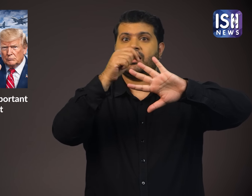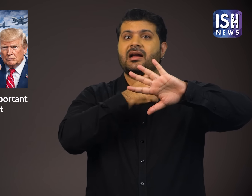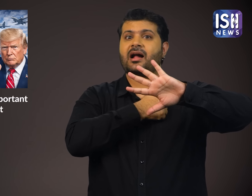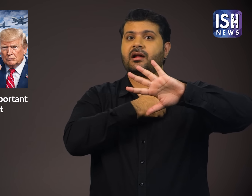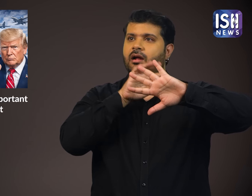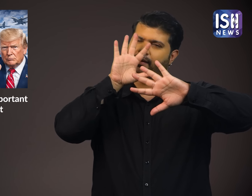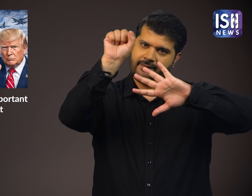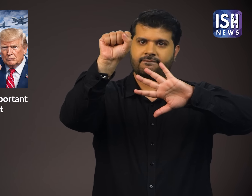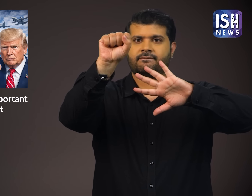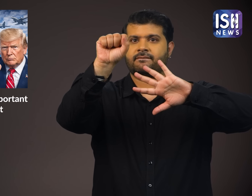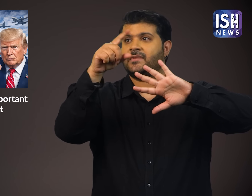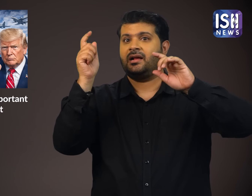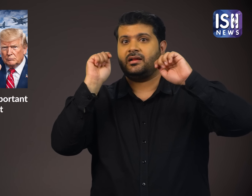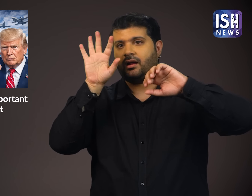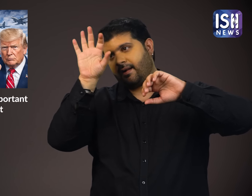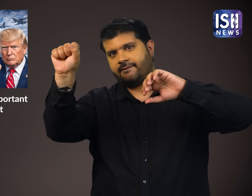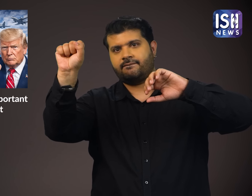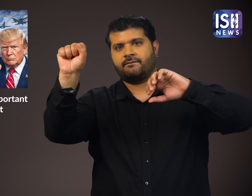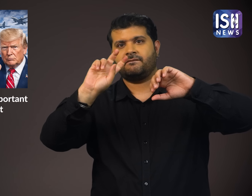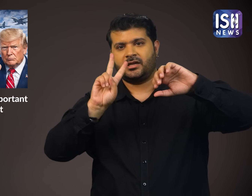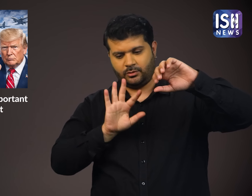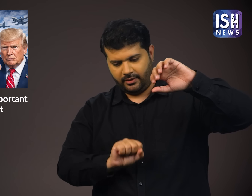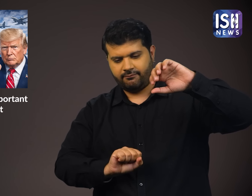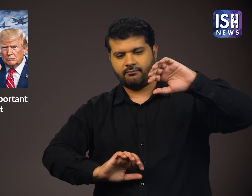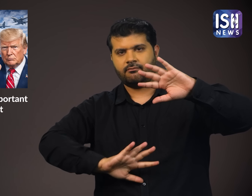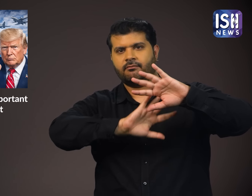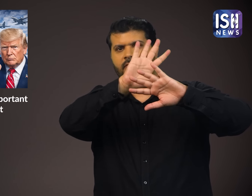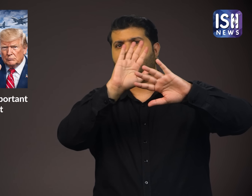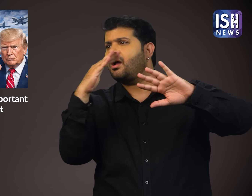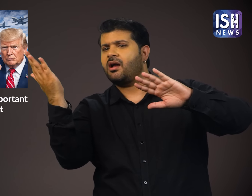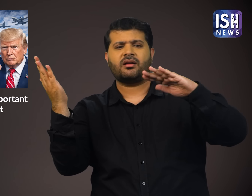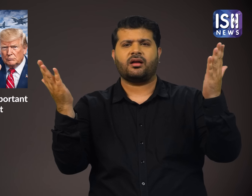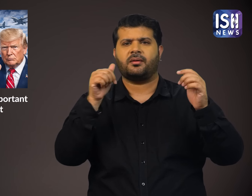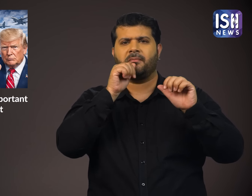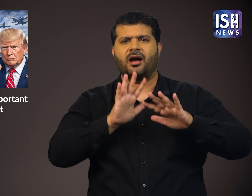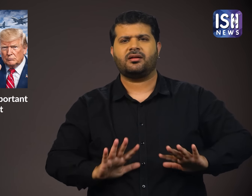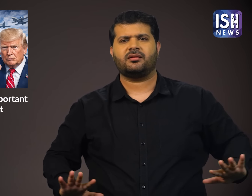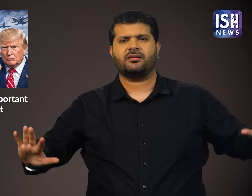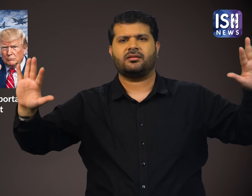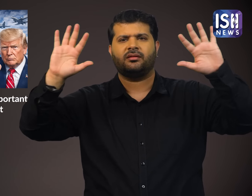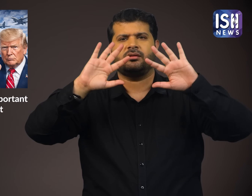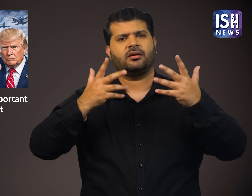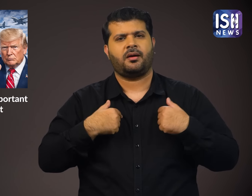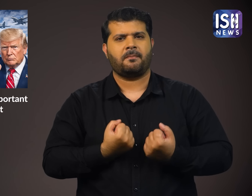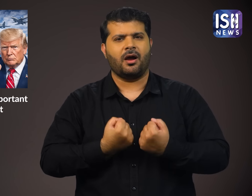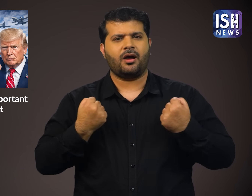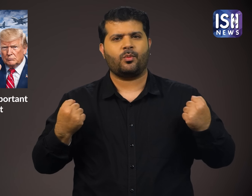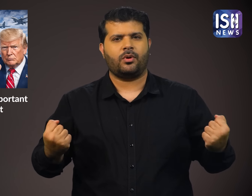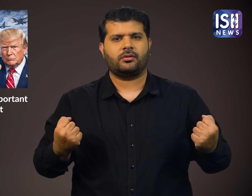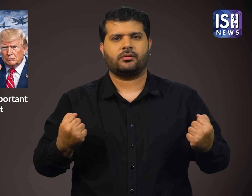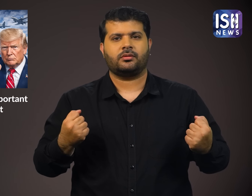Canada, Greenland and Venezuela, the U.S. would be surrounded by seas, becoming a global power.